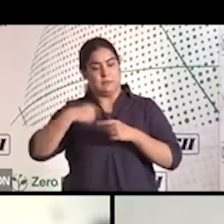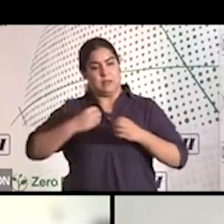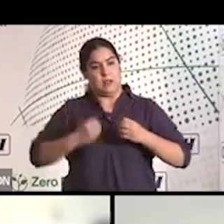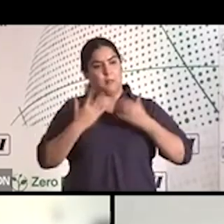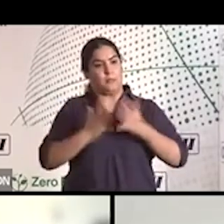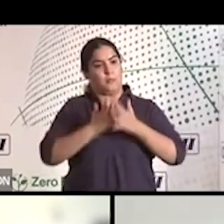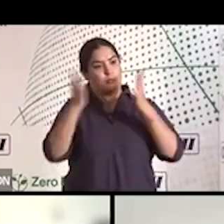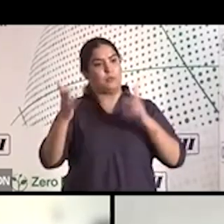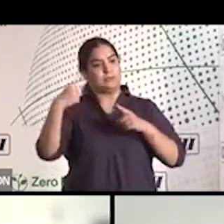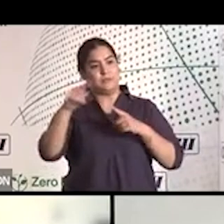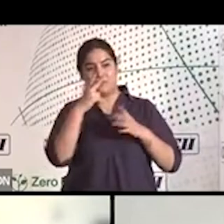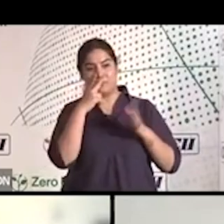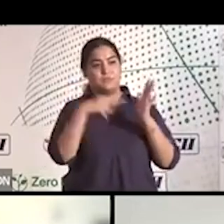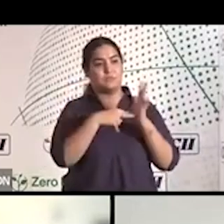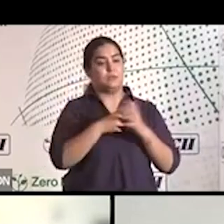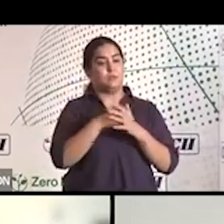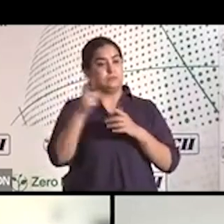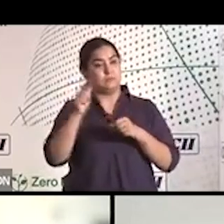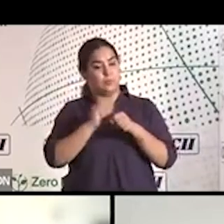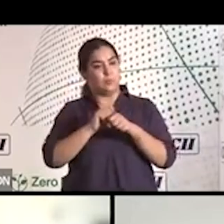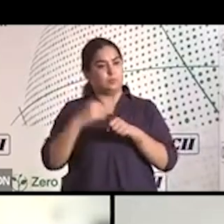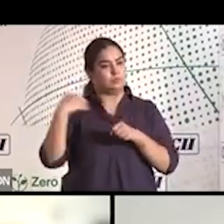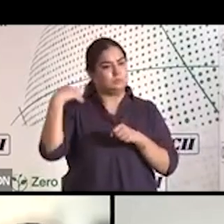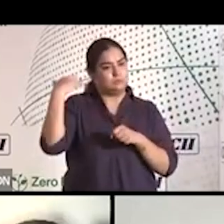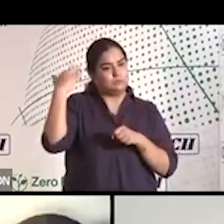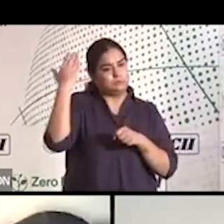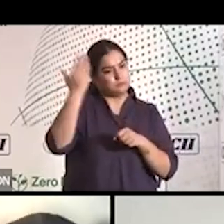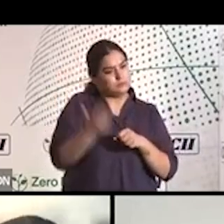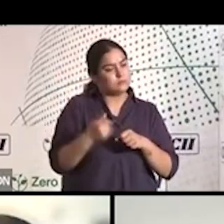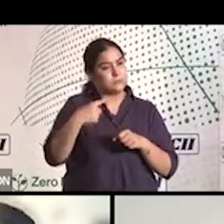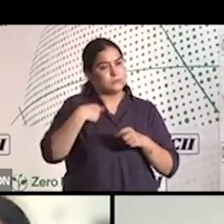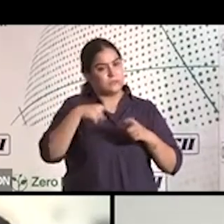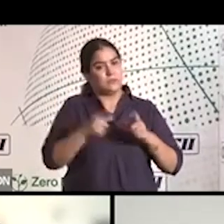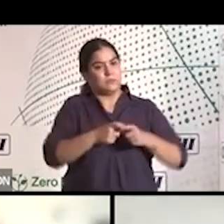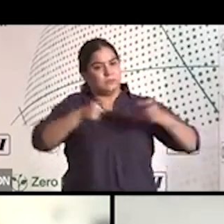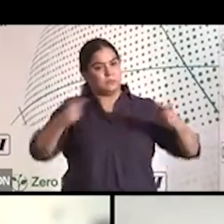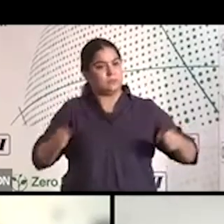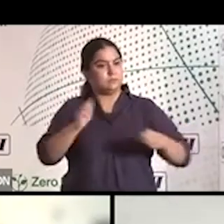Thank you very much. We've been working in disability space for close to ten